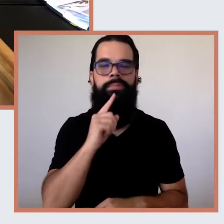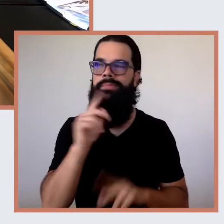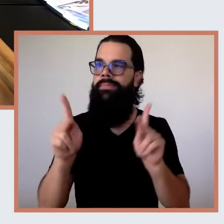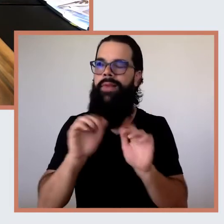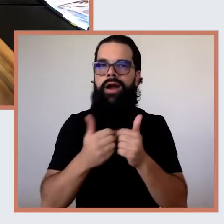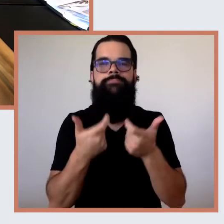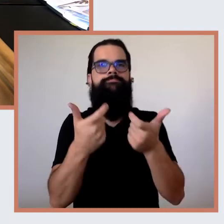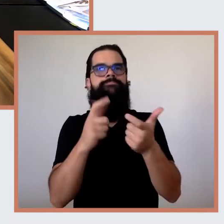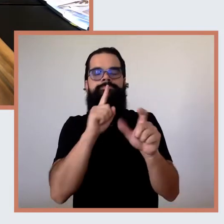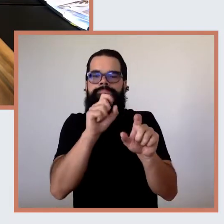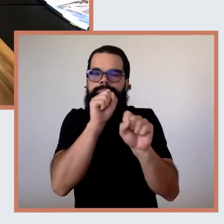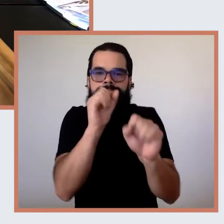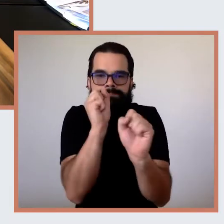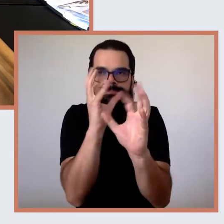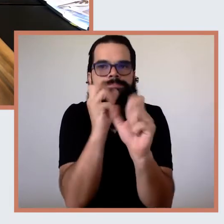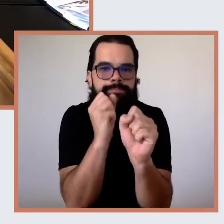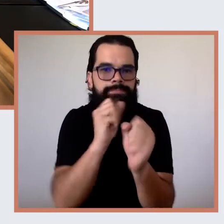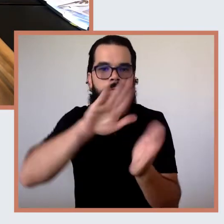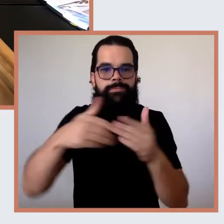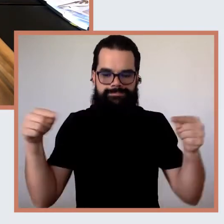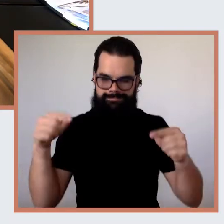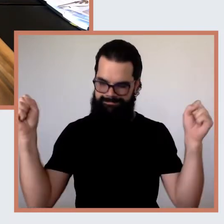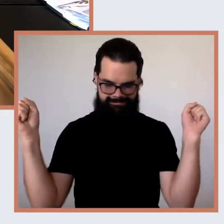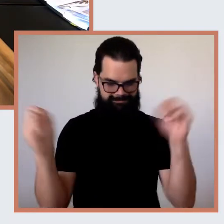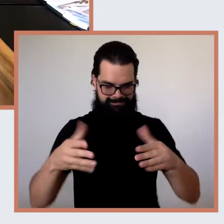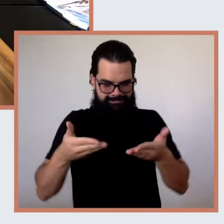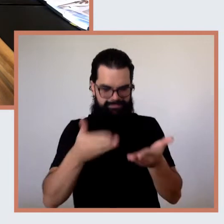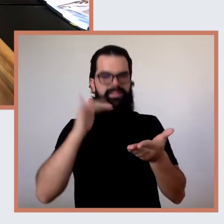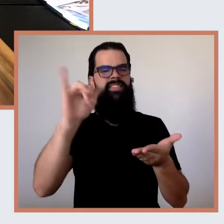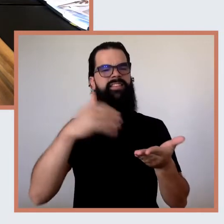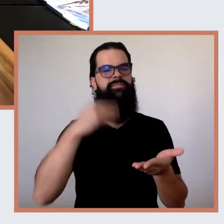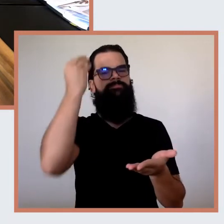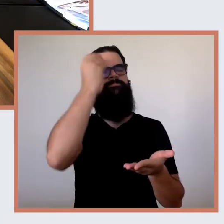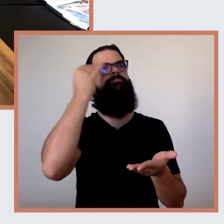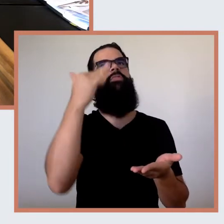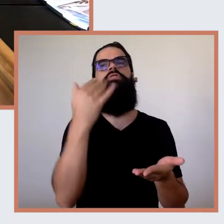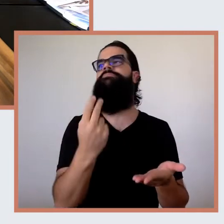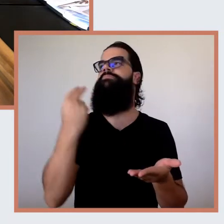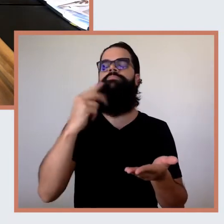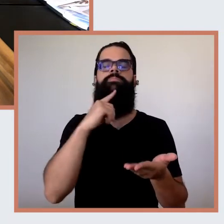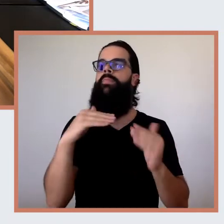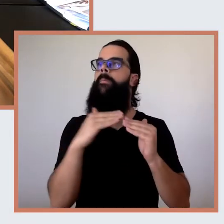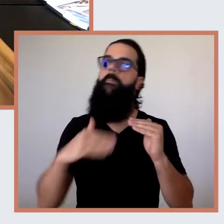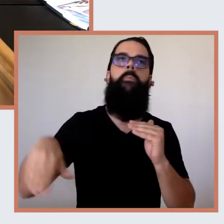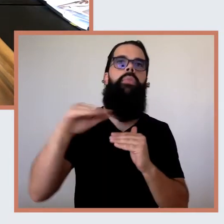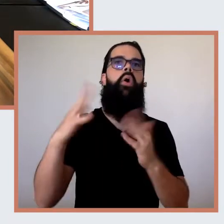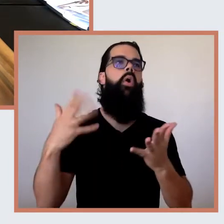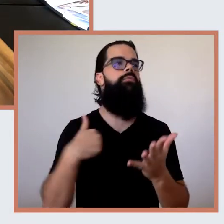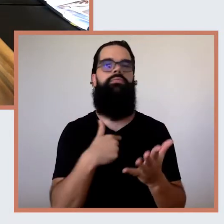And we knew that people wanted to see it and people love the scenes that we were bringing in. So I thought, all right, this is a way for me to maybe do something beyond acting,